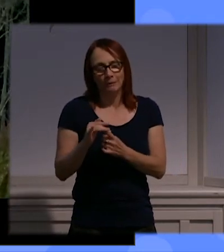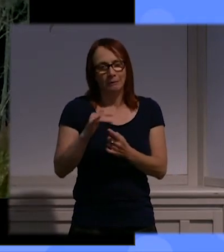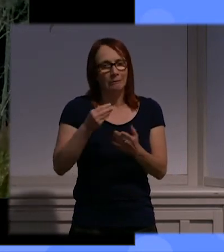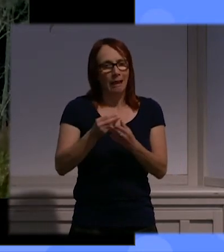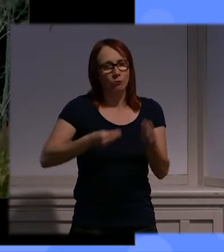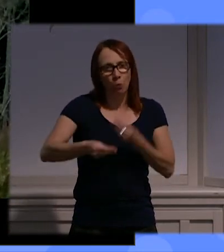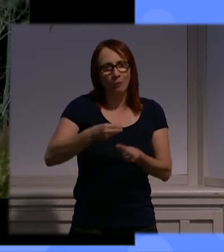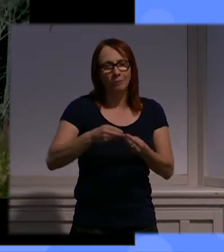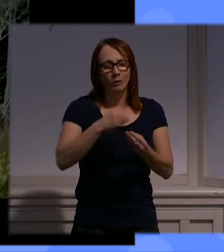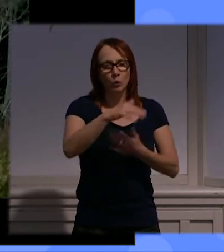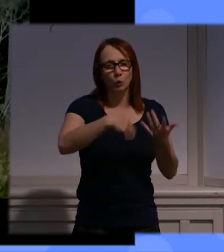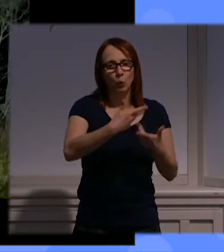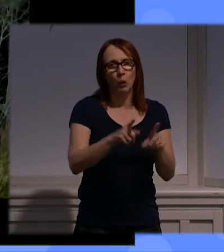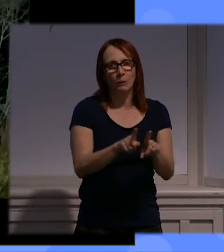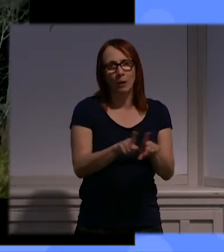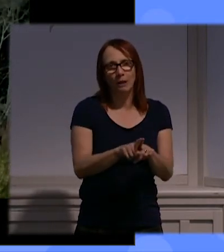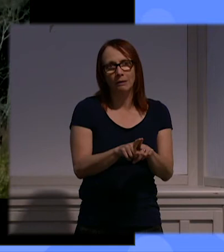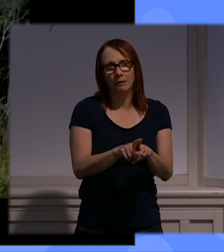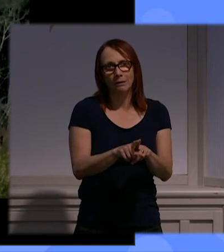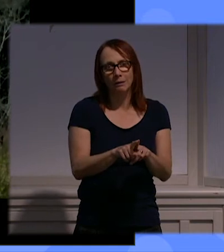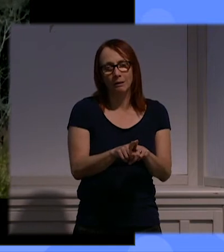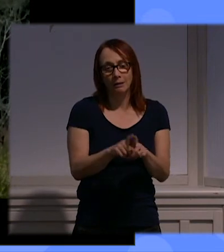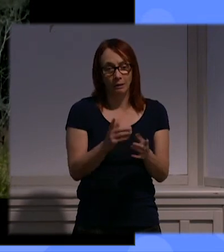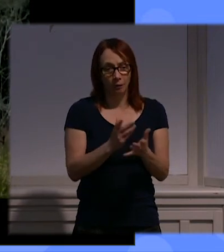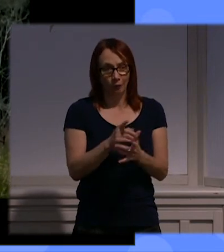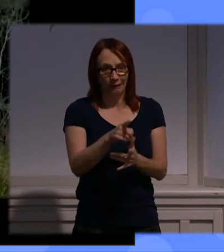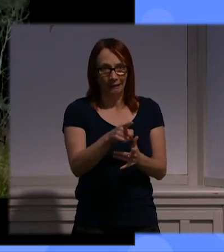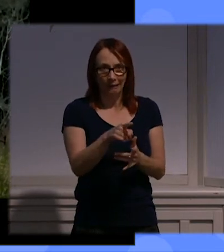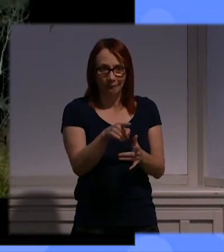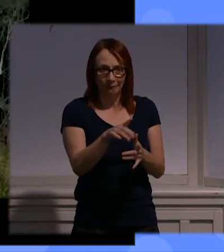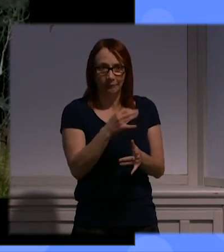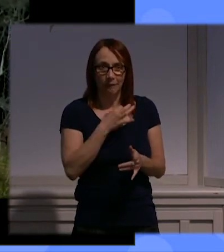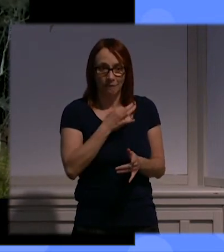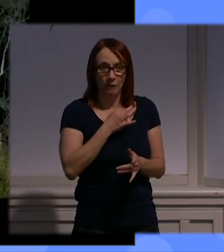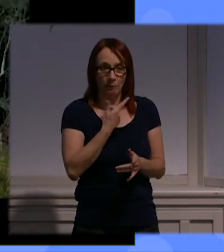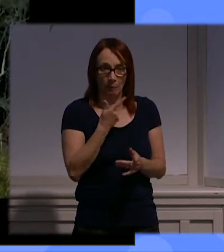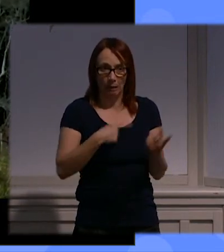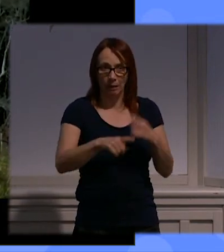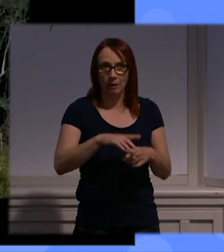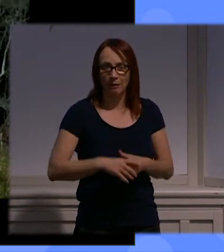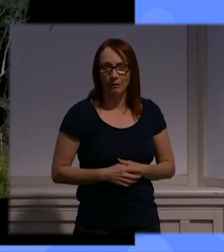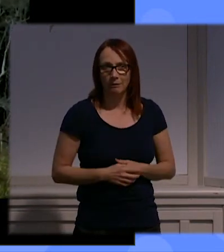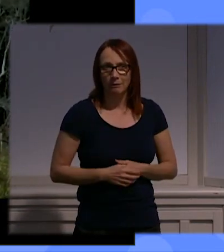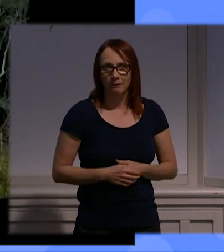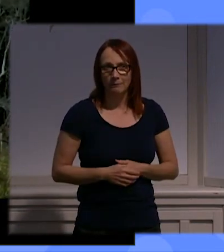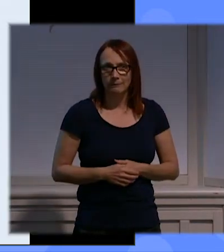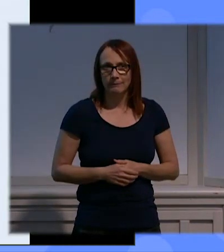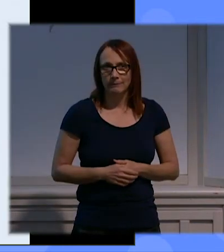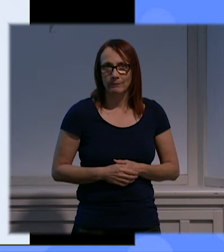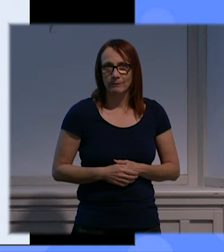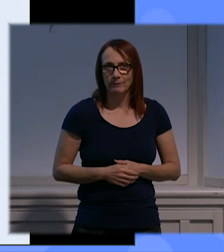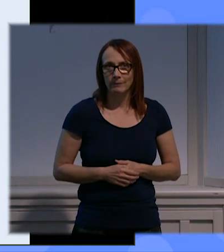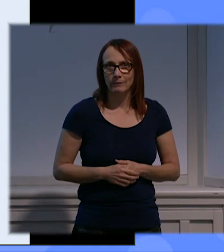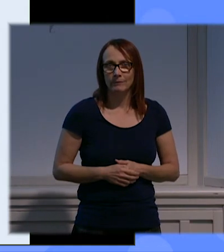that it will have on otherwise quite vulnerable local people so I think you